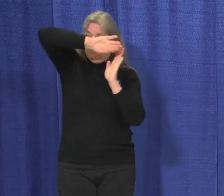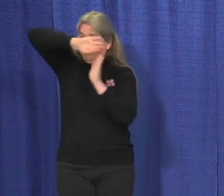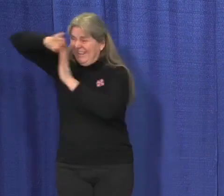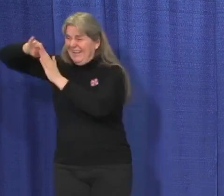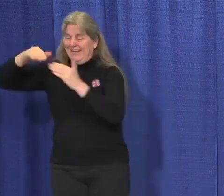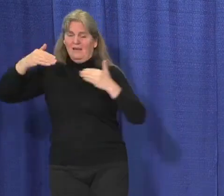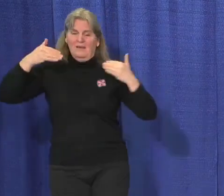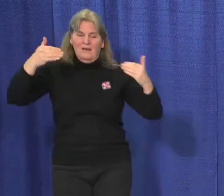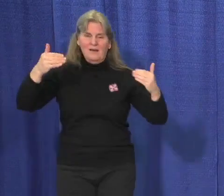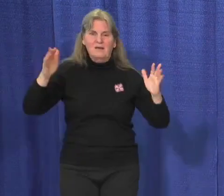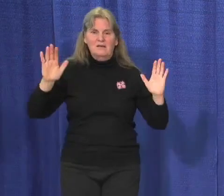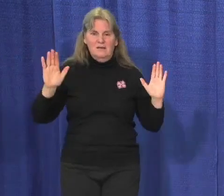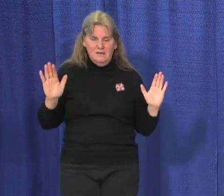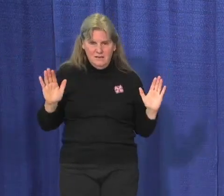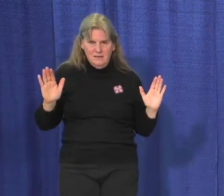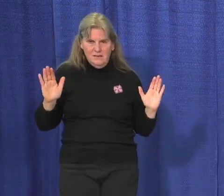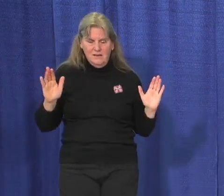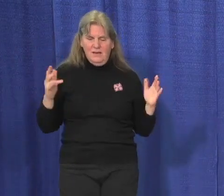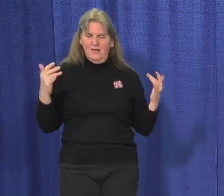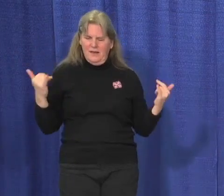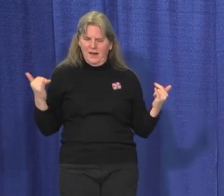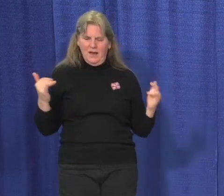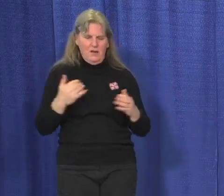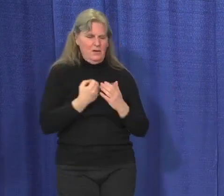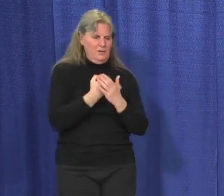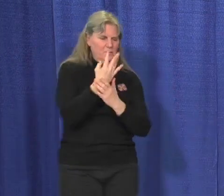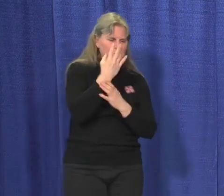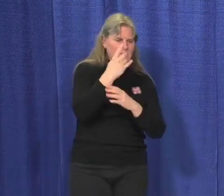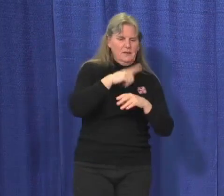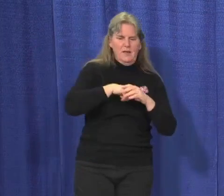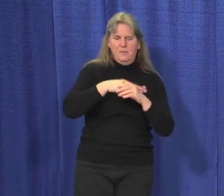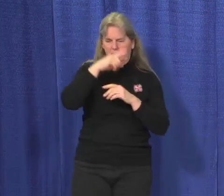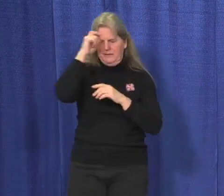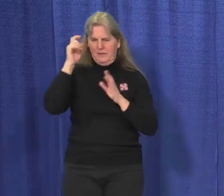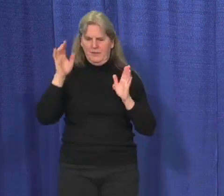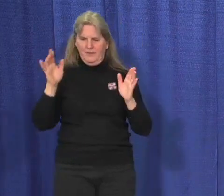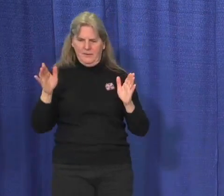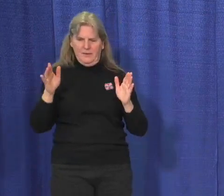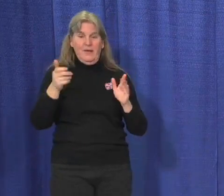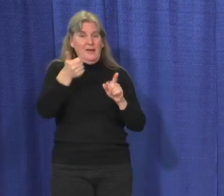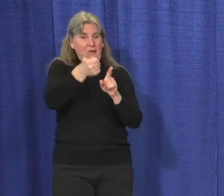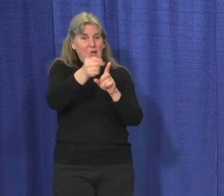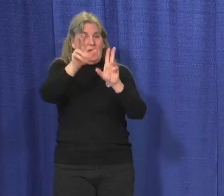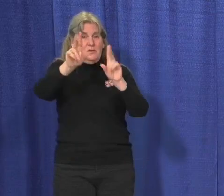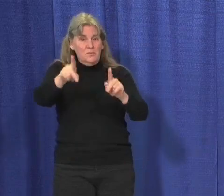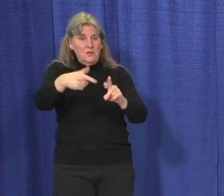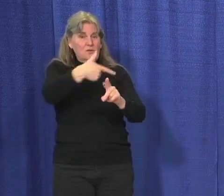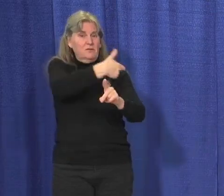In this interim period while be a way of spring and summer every person vaccinated makes a